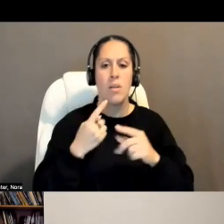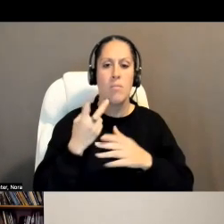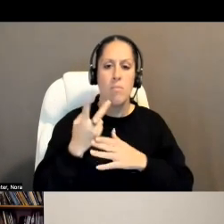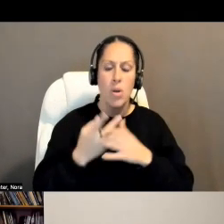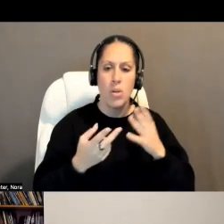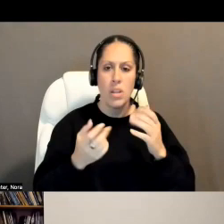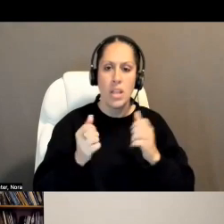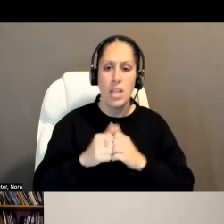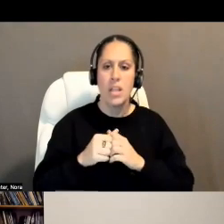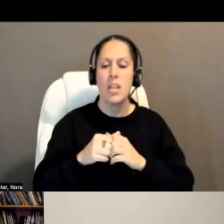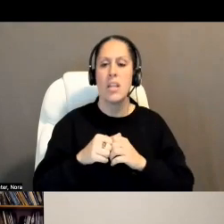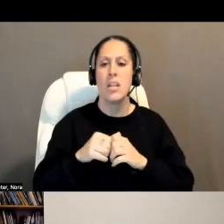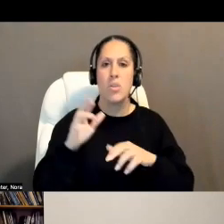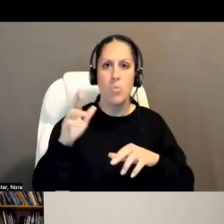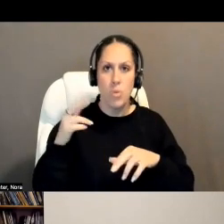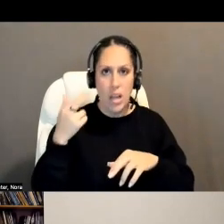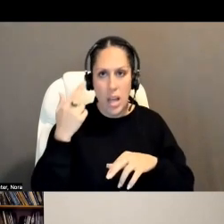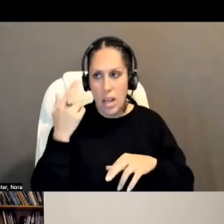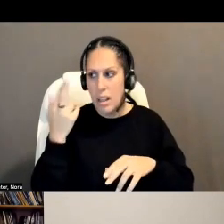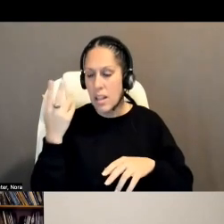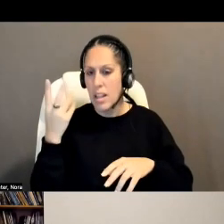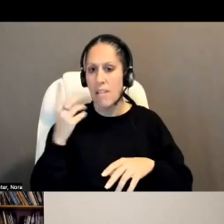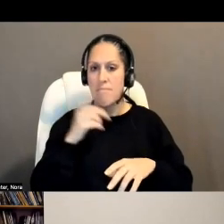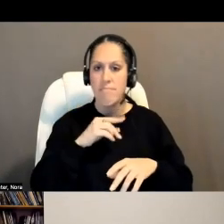the realm of reality and outside of the realm of reality.